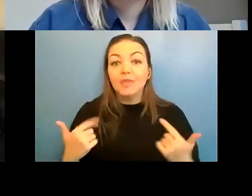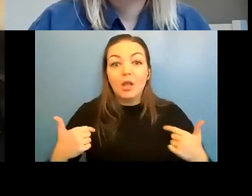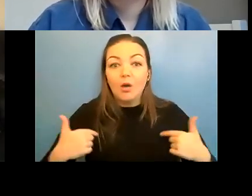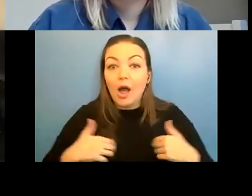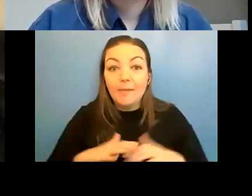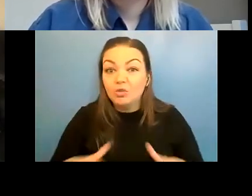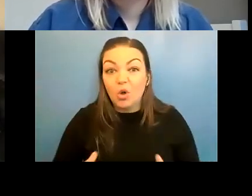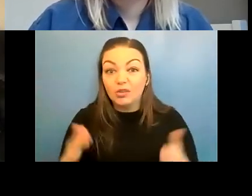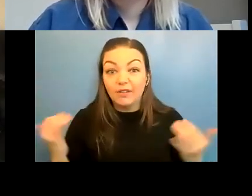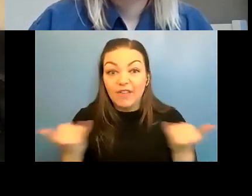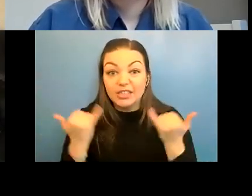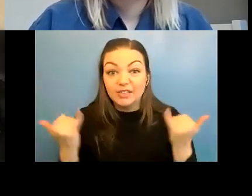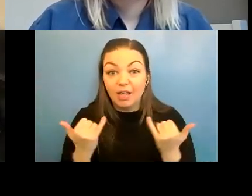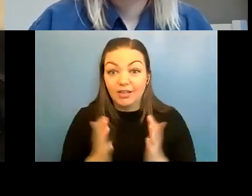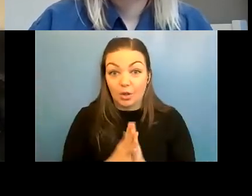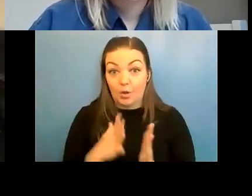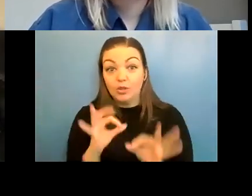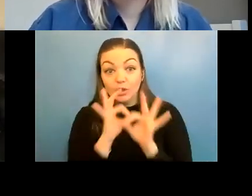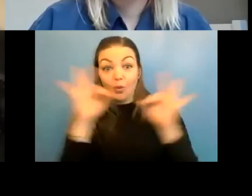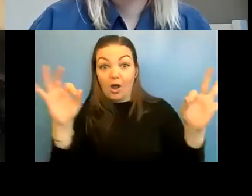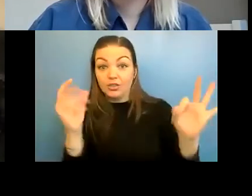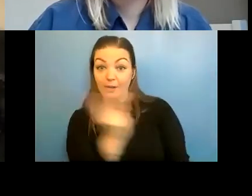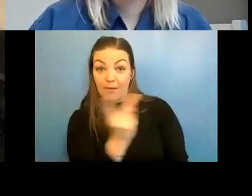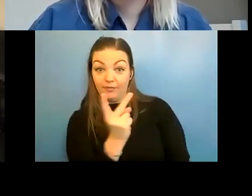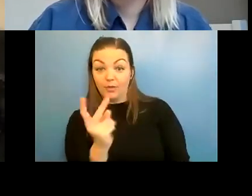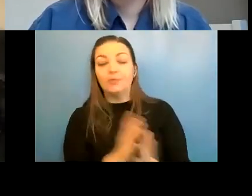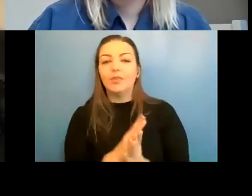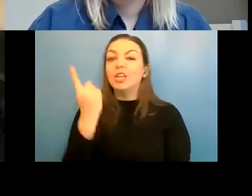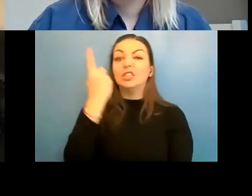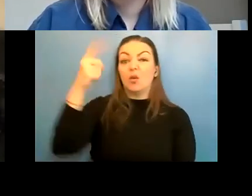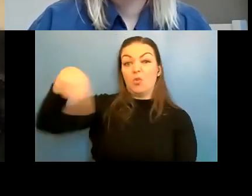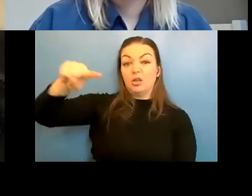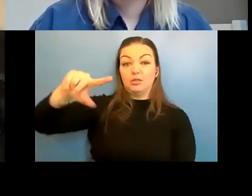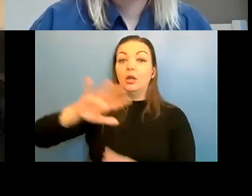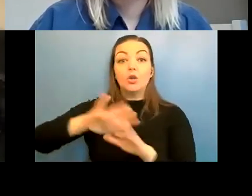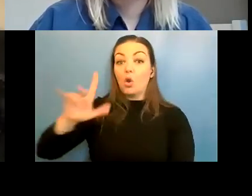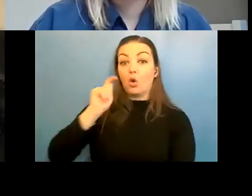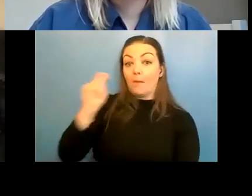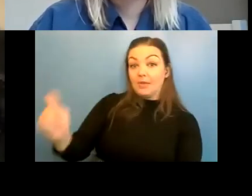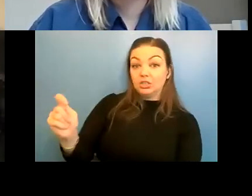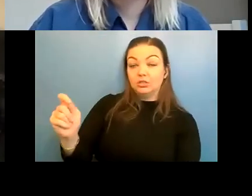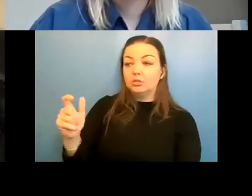to which we go "we are not the festival", and I just wanted to ask you two, if somebody is out there and they want to get their work programmed, they are not commissioned by